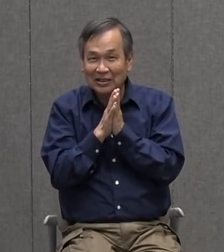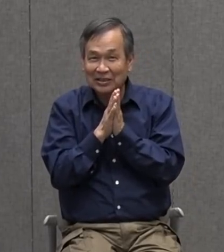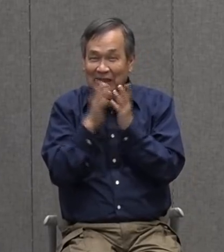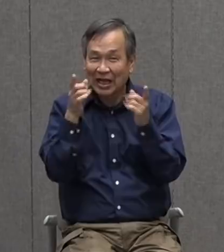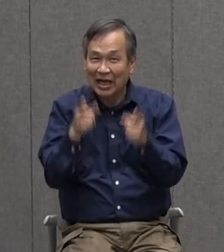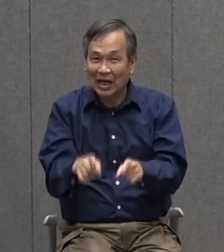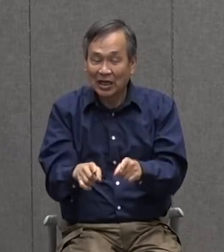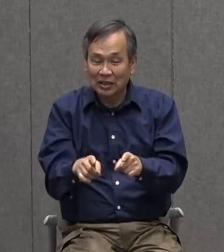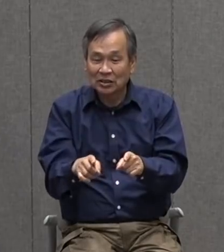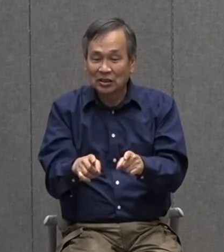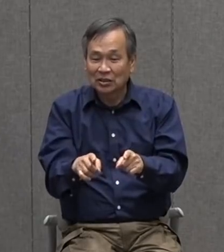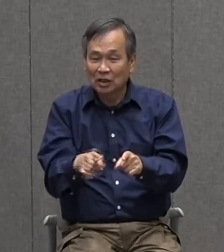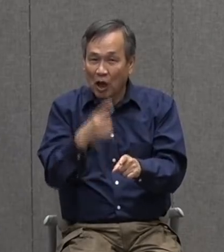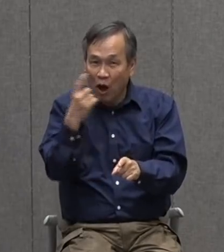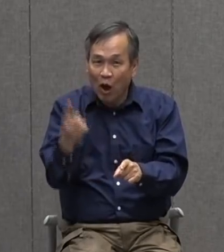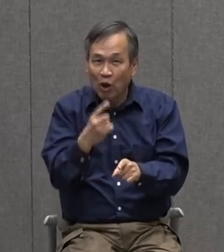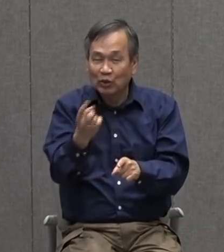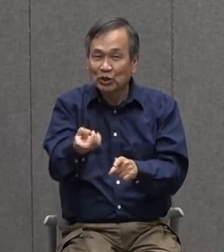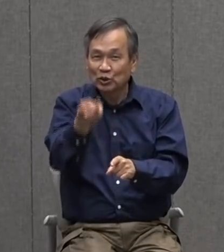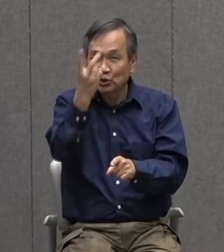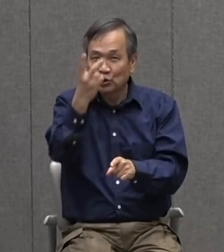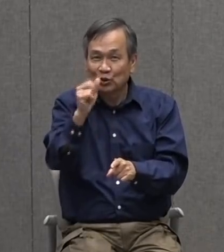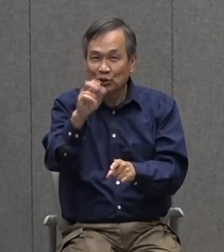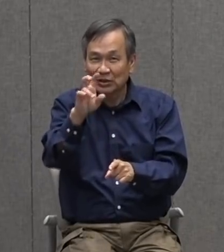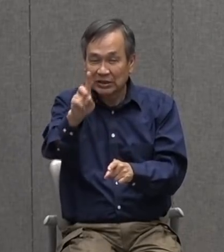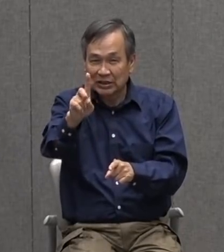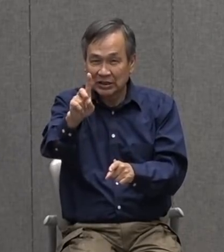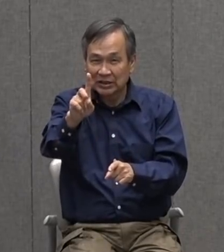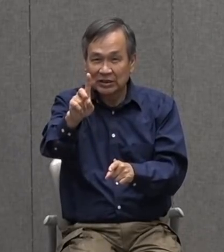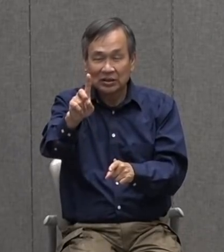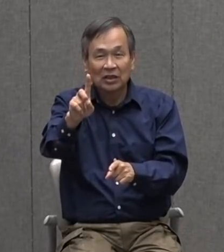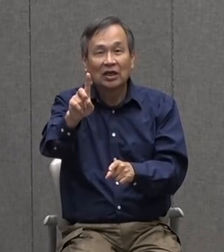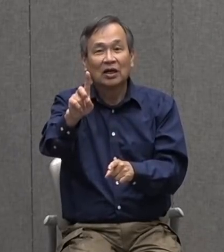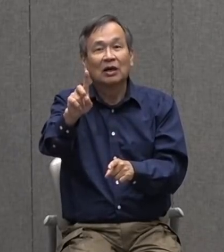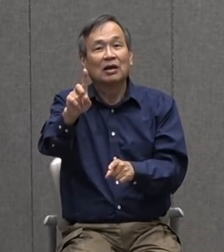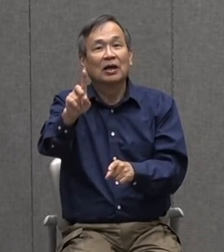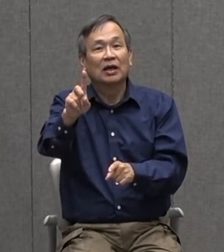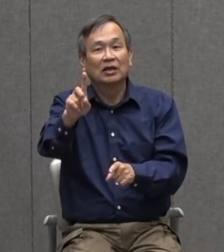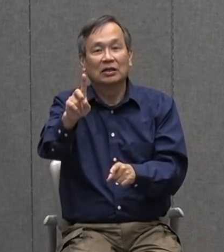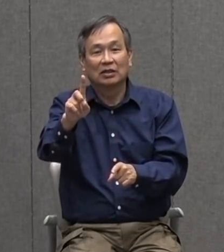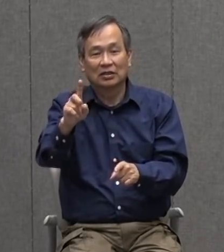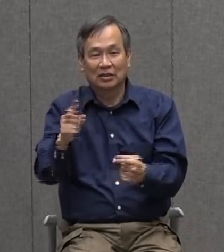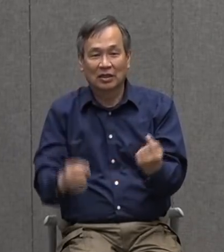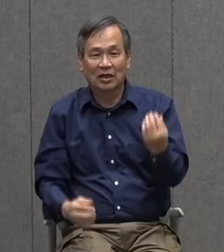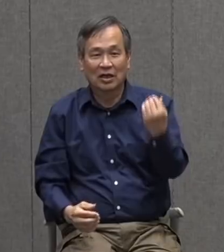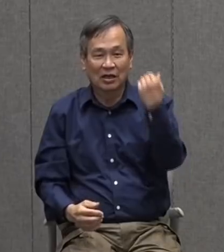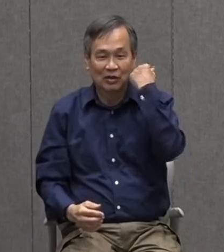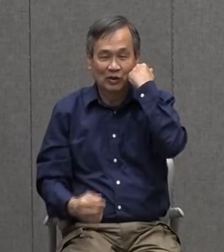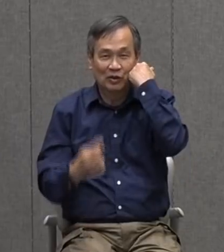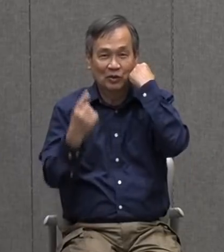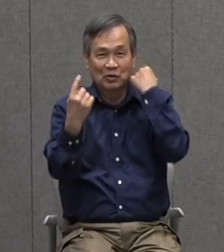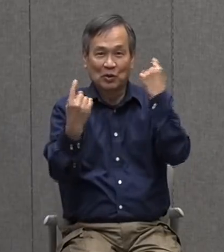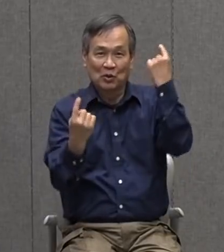So he buried two seeds, instead of just one seed popping up and having one that's buried every year.